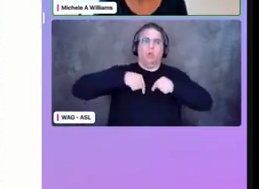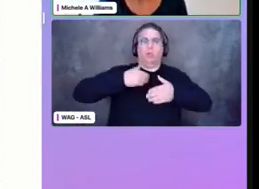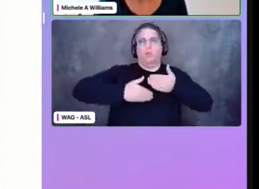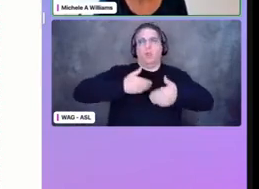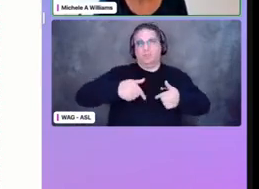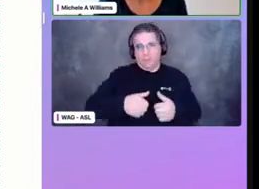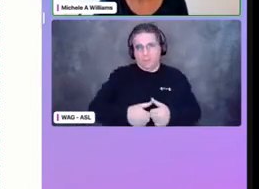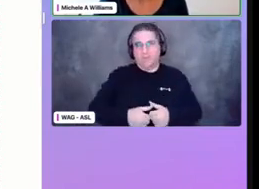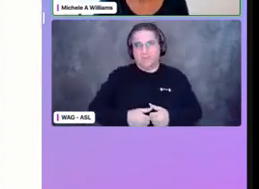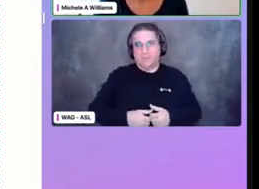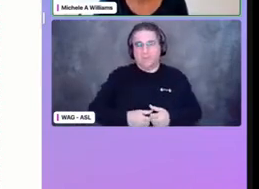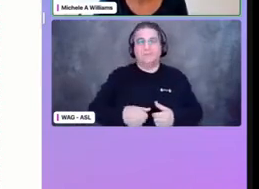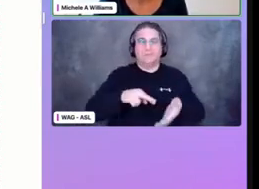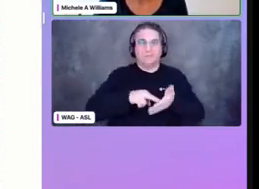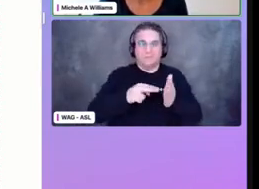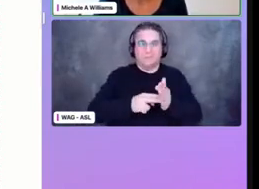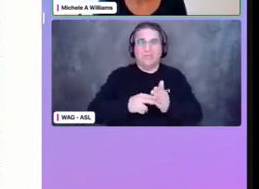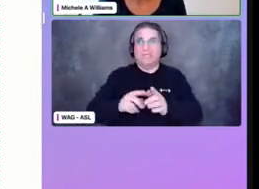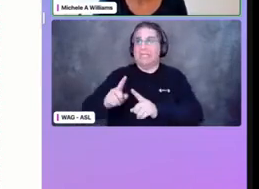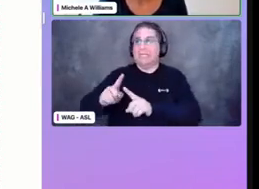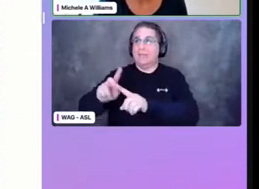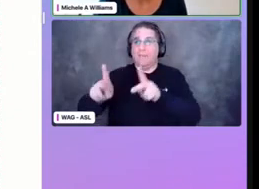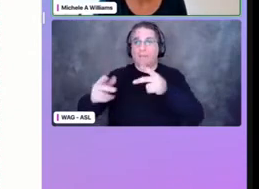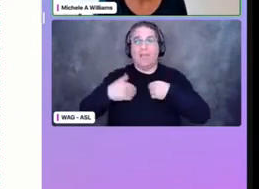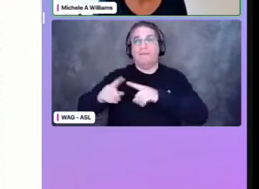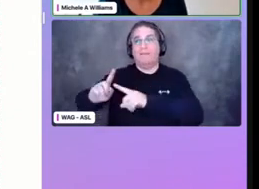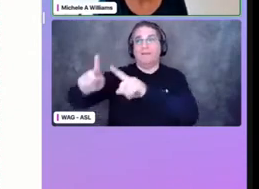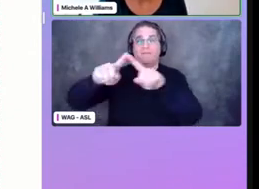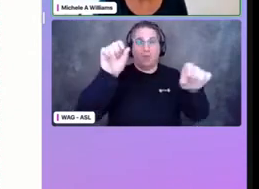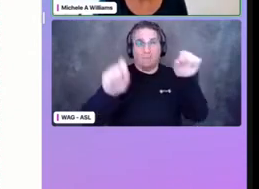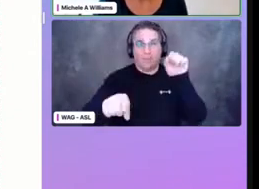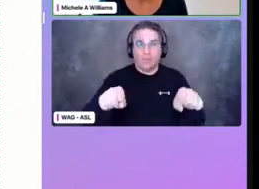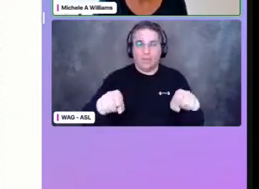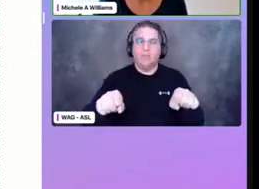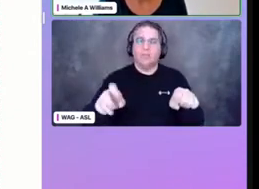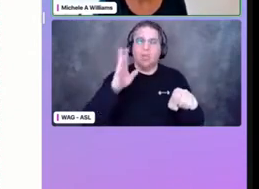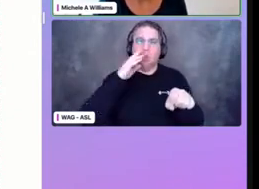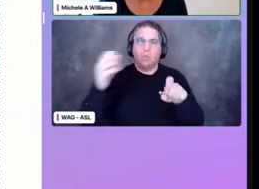have early and often. It is very difficult to account for all of the